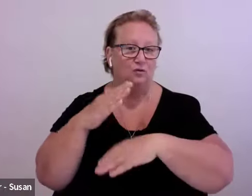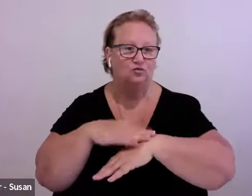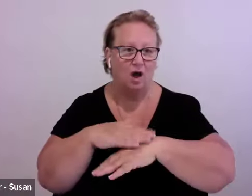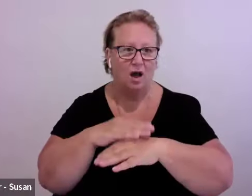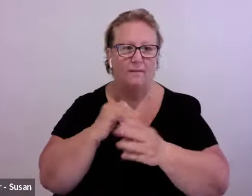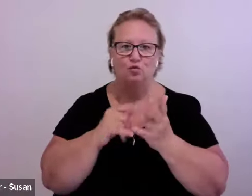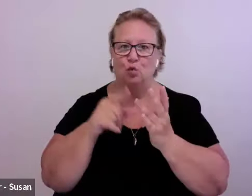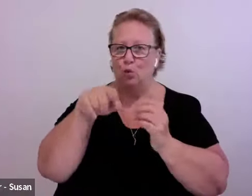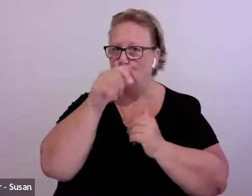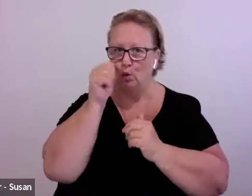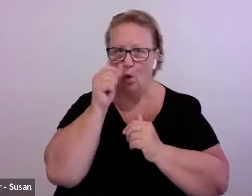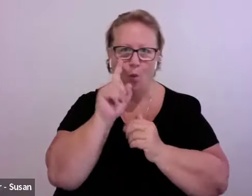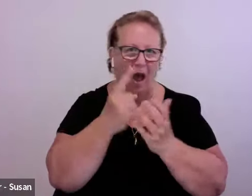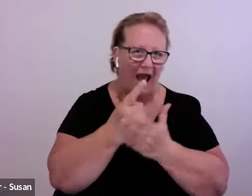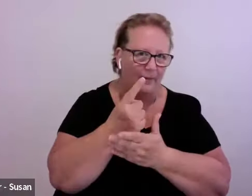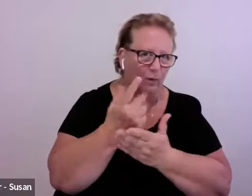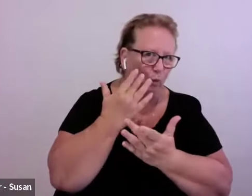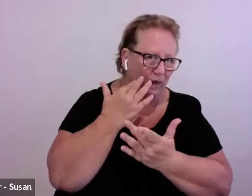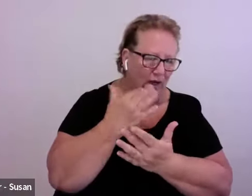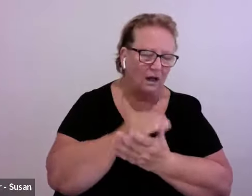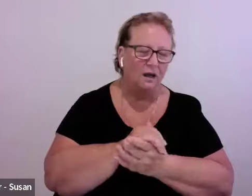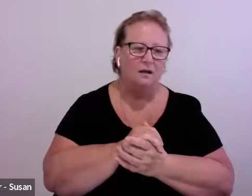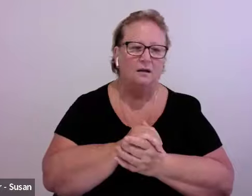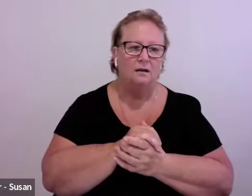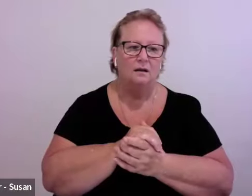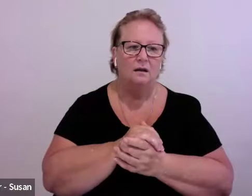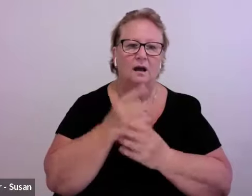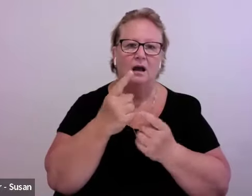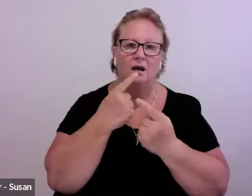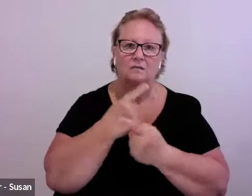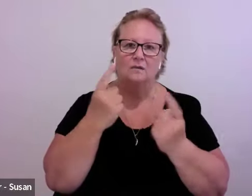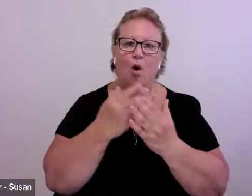me quickly work through the timeline for this funding